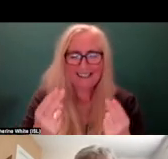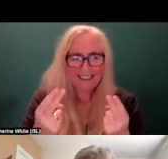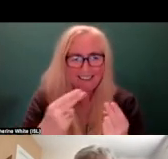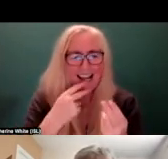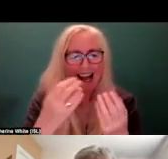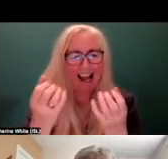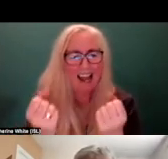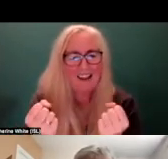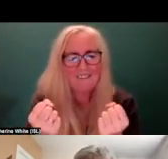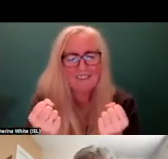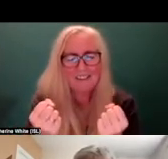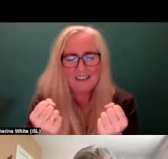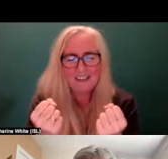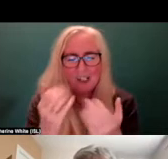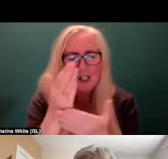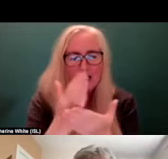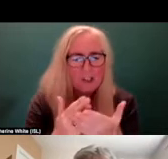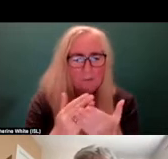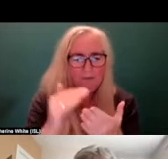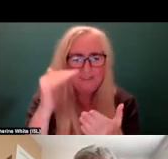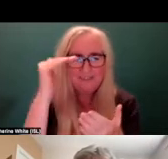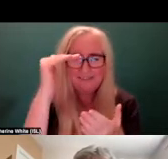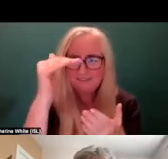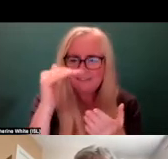And I'd just like to draw on a couple of quotes here that have come, that have